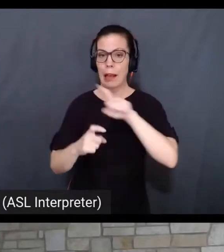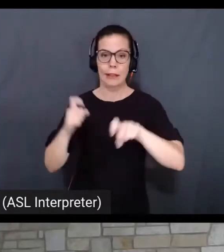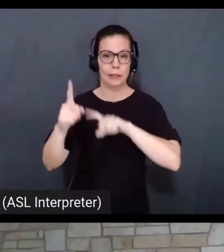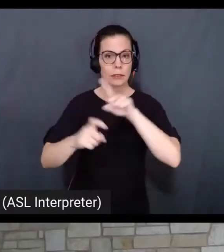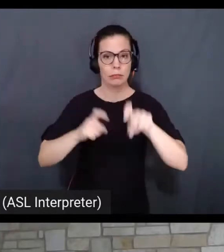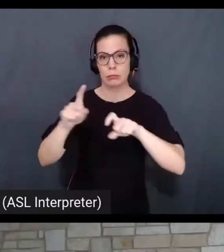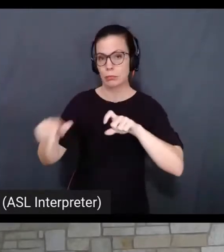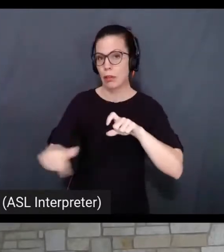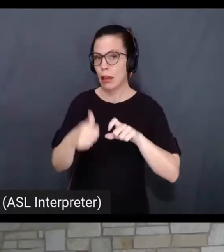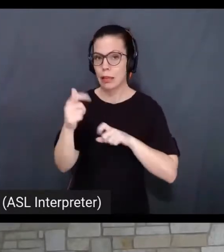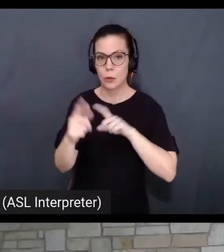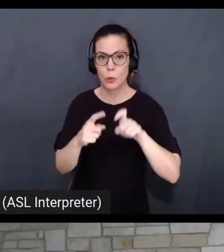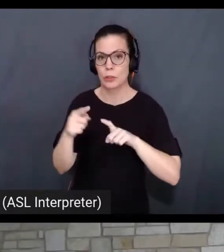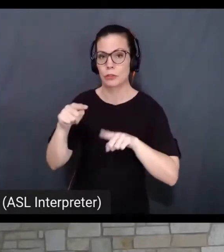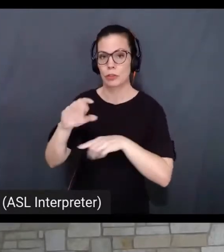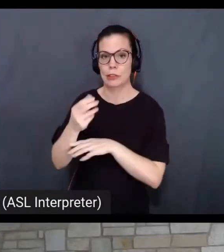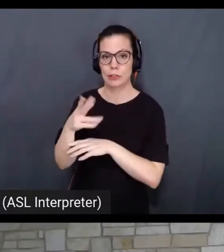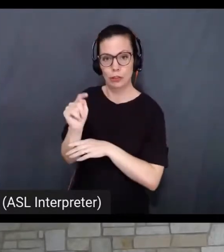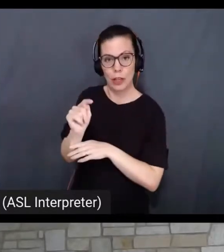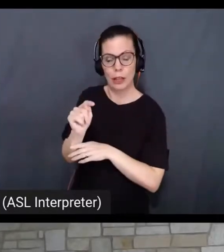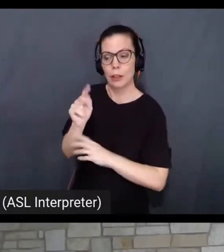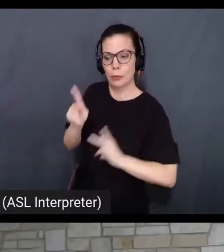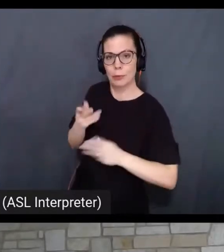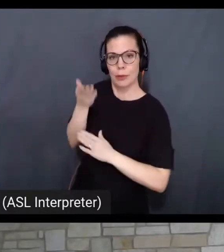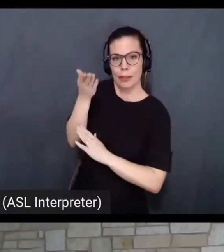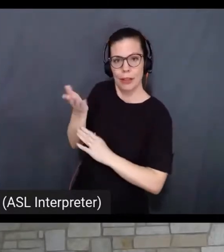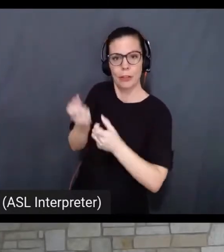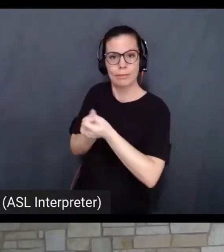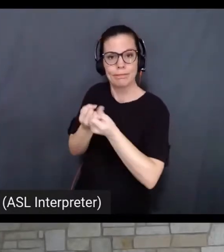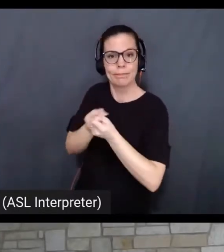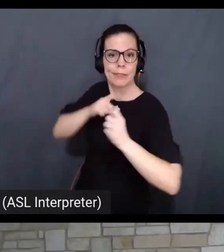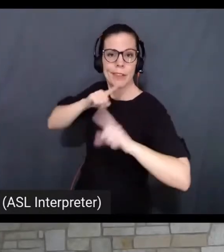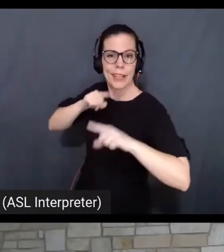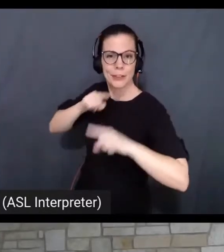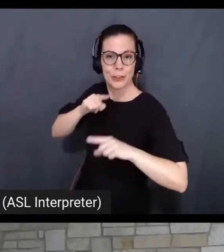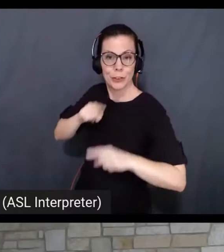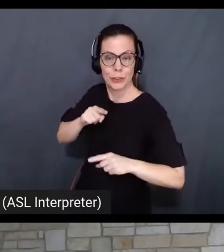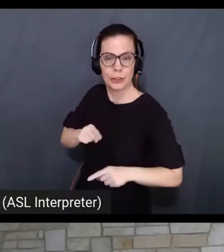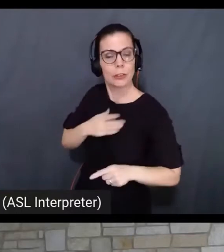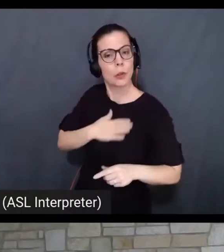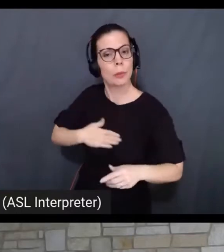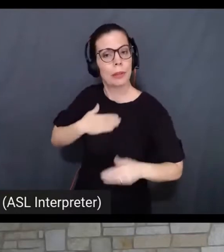and there will be people standing by to help answer your question. So please as we're talking today